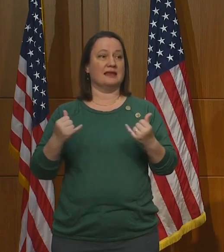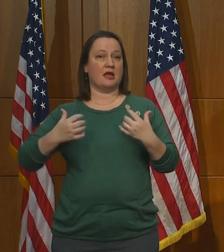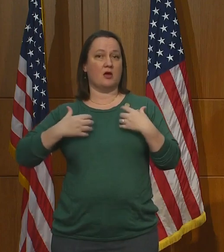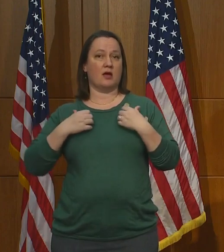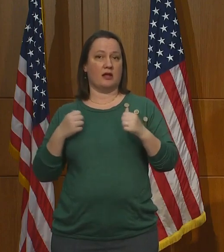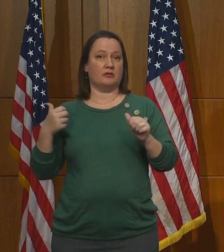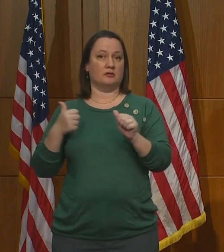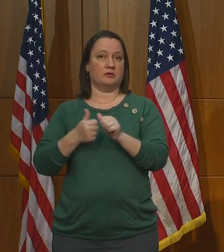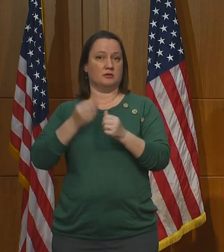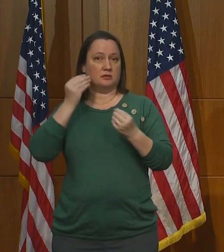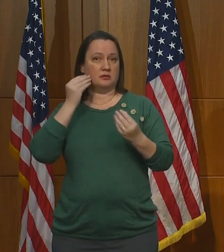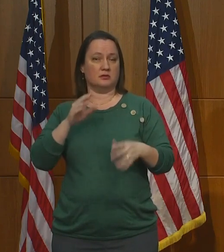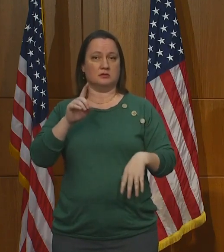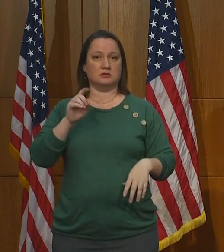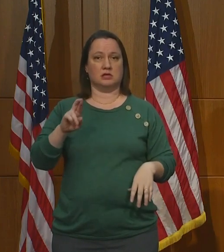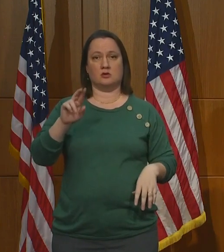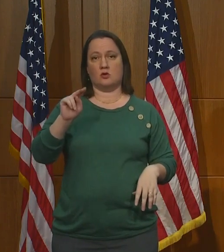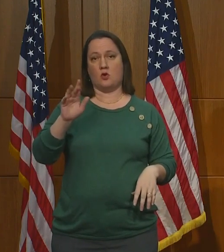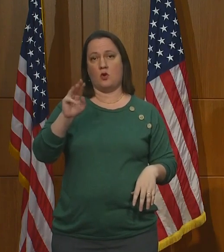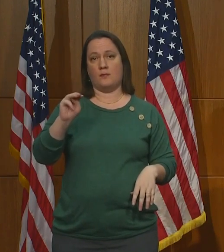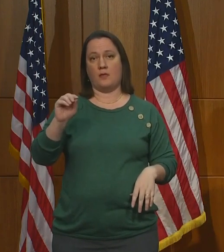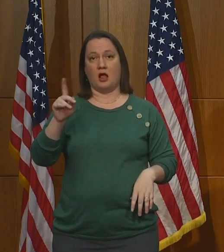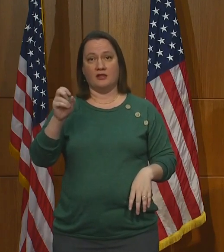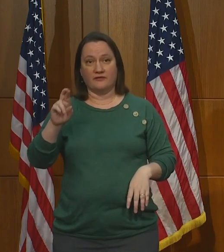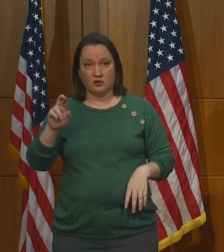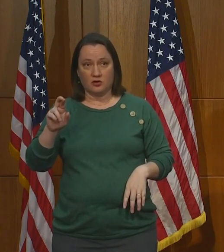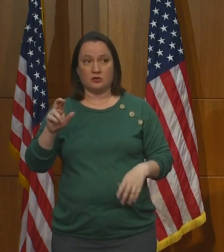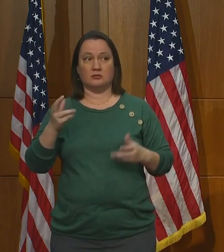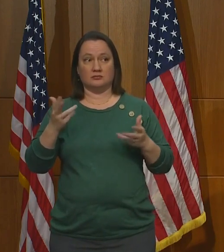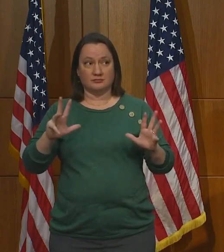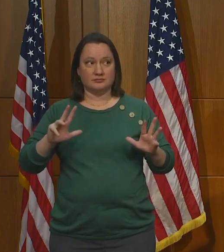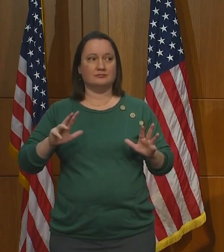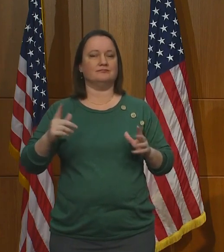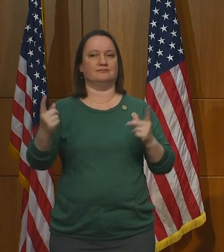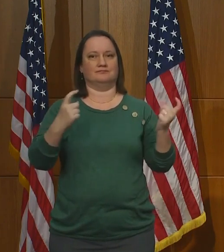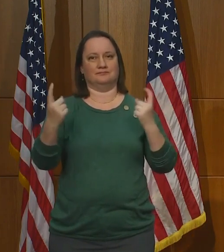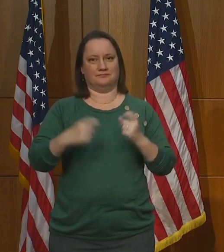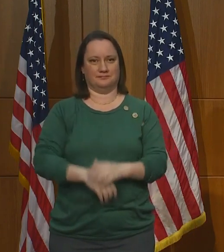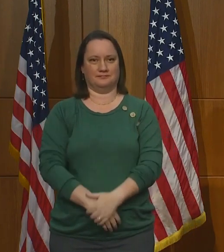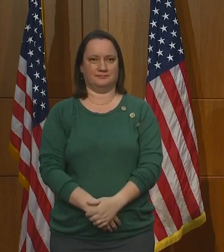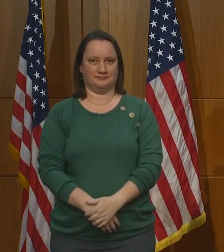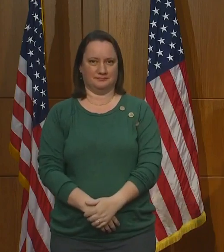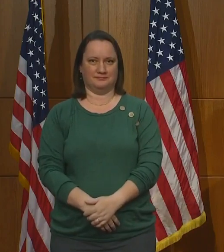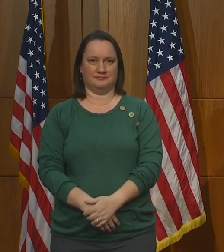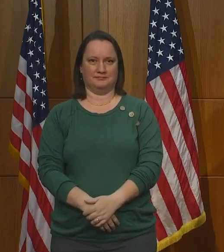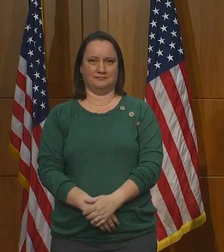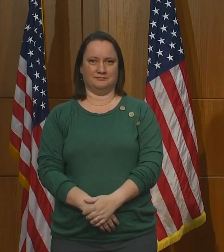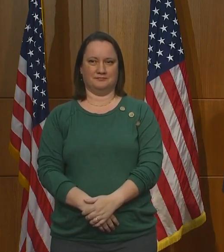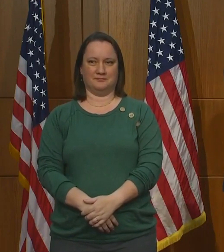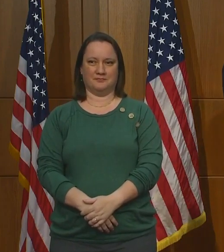POSSIBLE. NOW WE HEAR A HEALTH UPDATE FROM DR NORM OLIVER AND